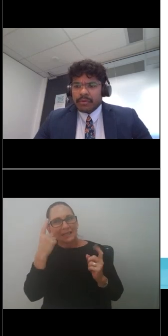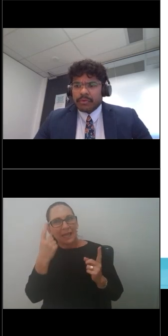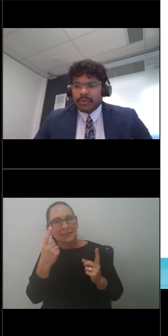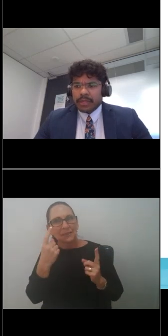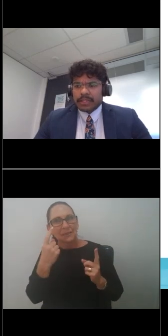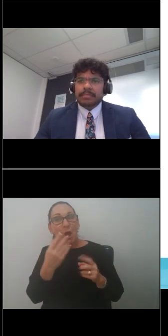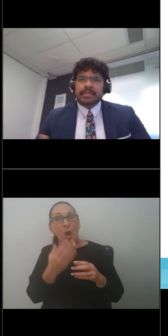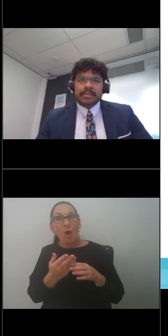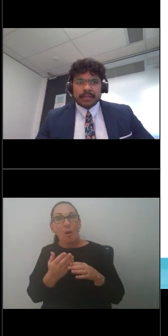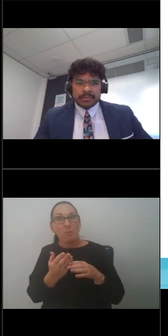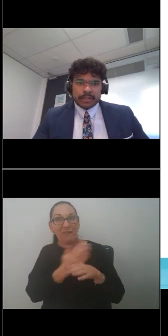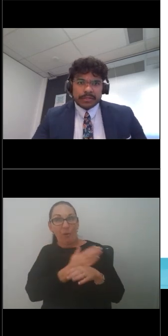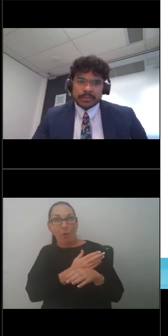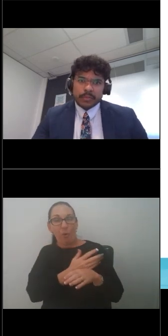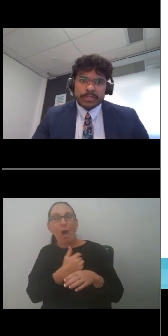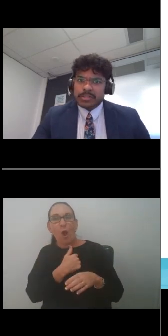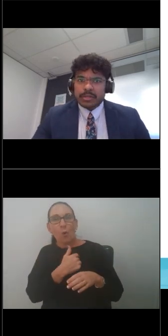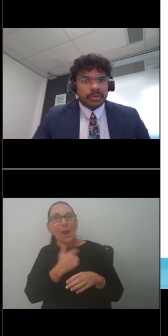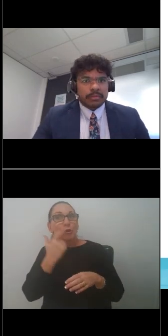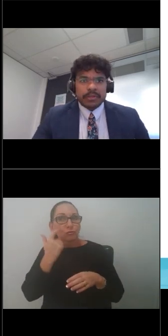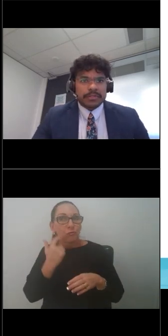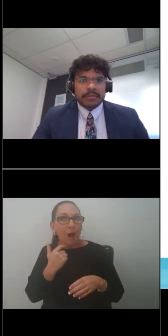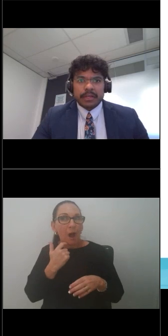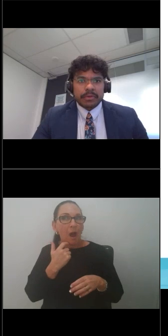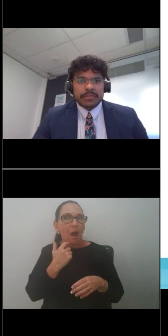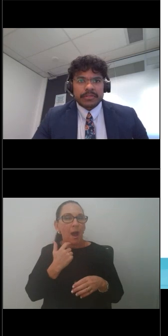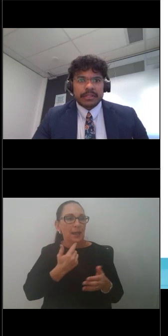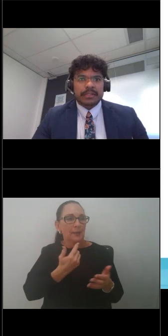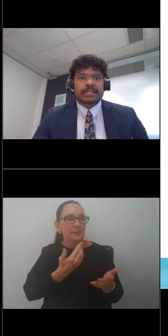through and attempted to take instructions and we just couldn't because of the young person's